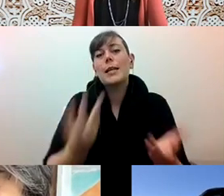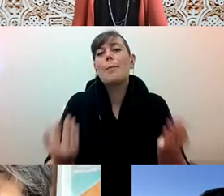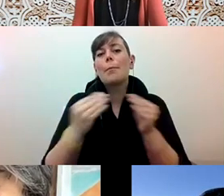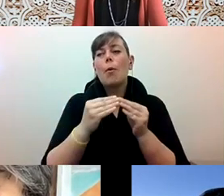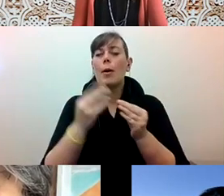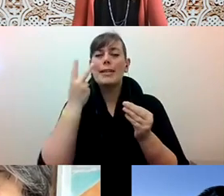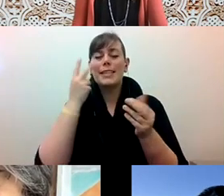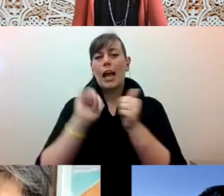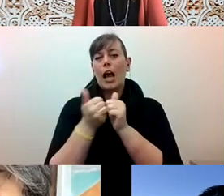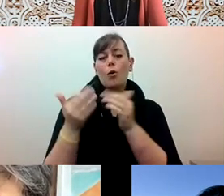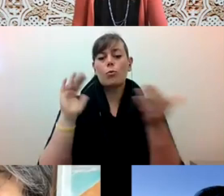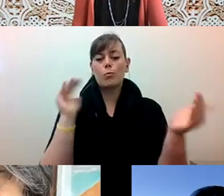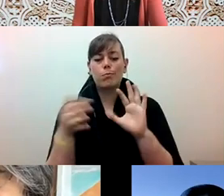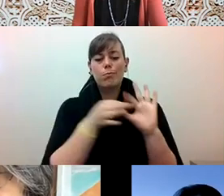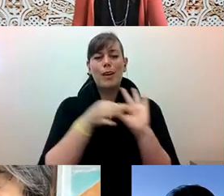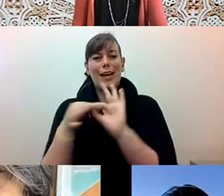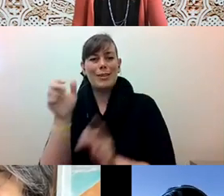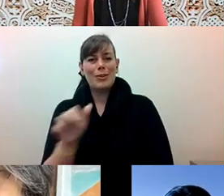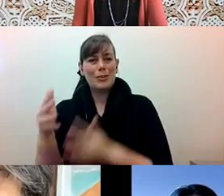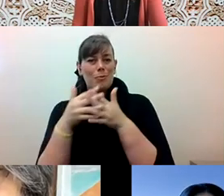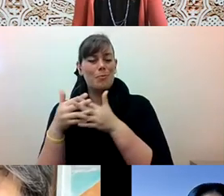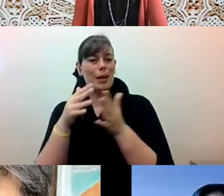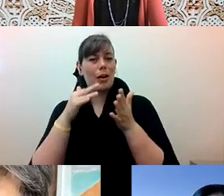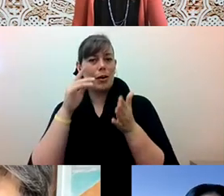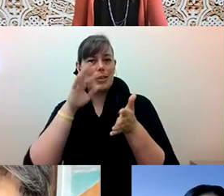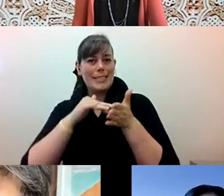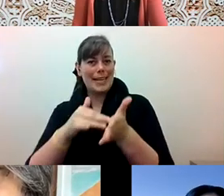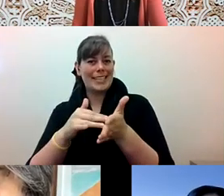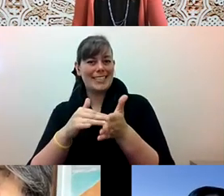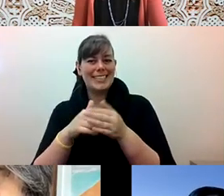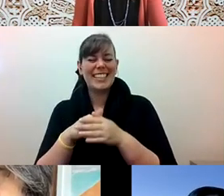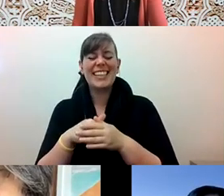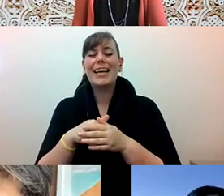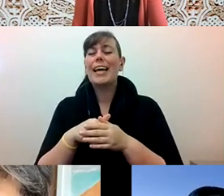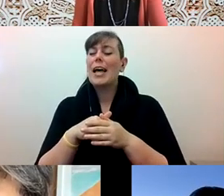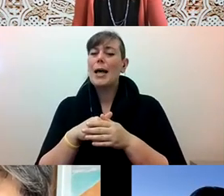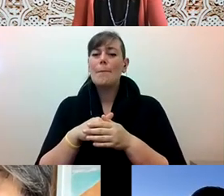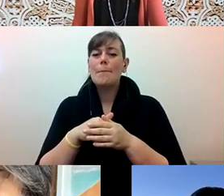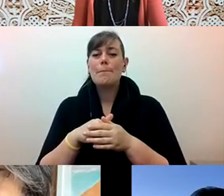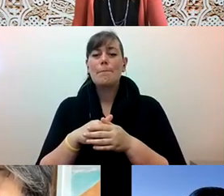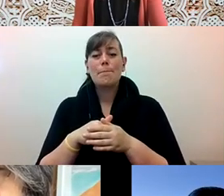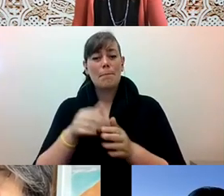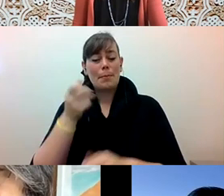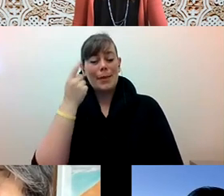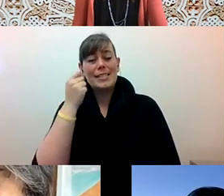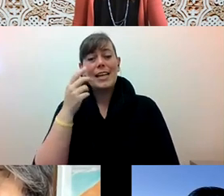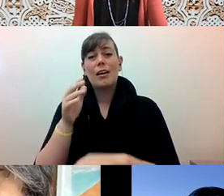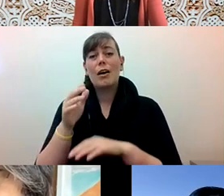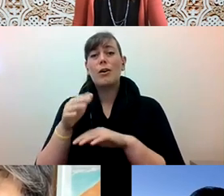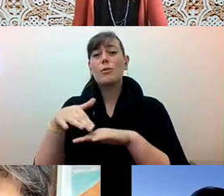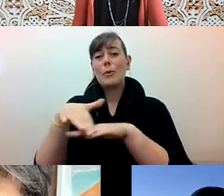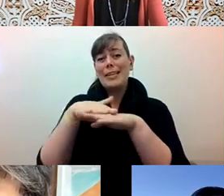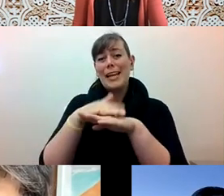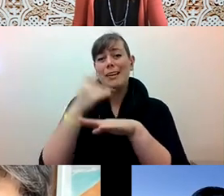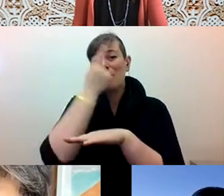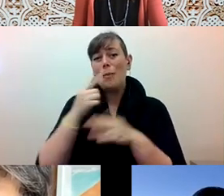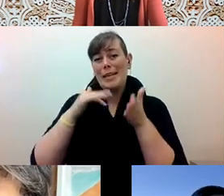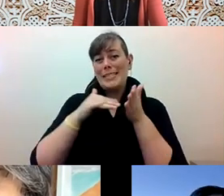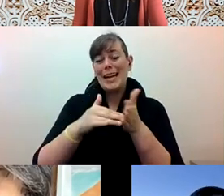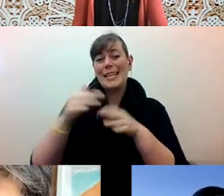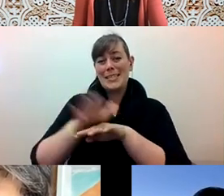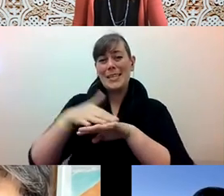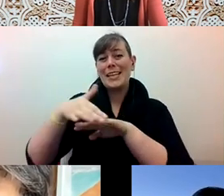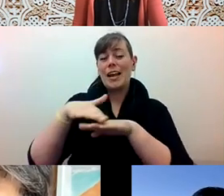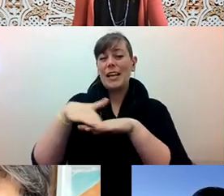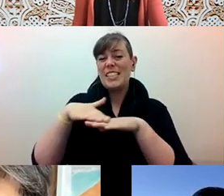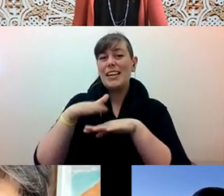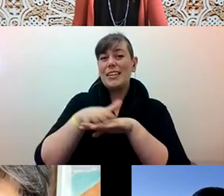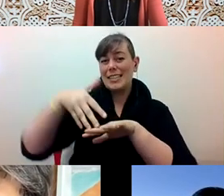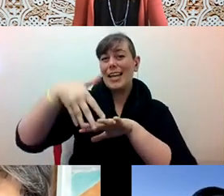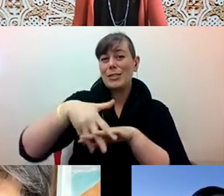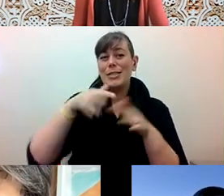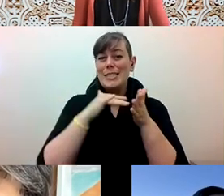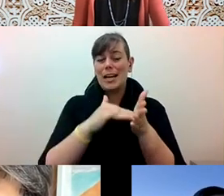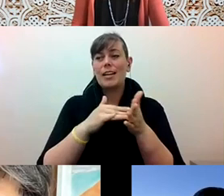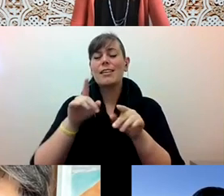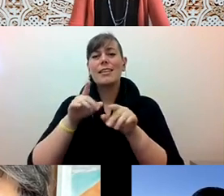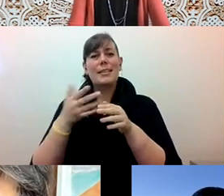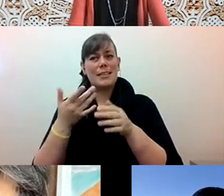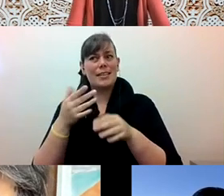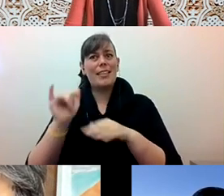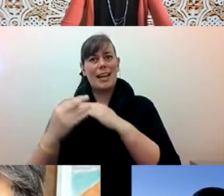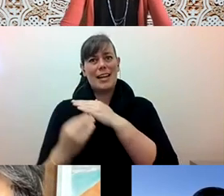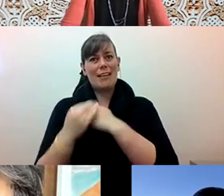Diane Fujino: And I... if I could say one other thing because of the way the question was raised, you know, Native American... Native Hawaiian Studies and Indigenous Studies also reshape Asian American Studies, through the lens of settler colonialism.